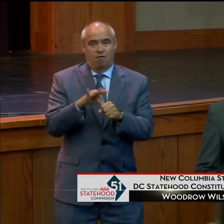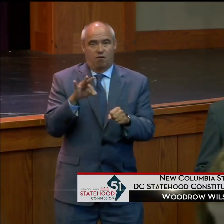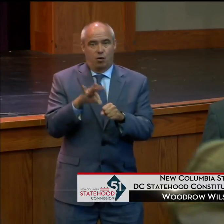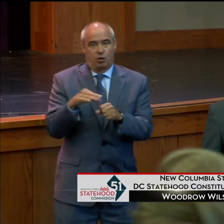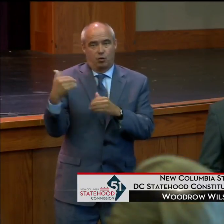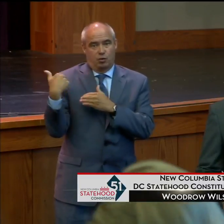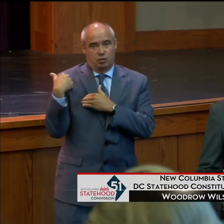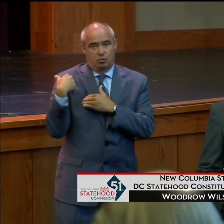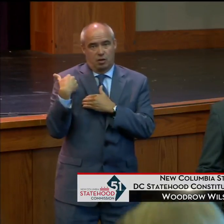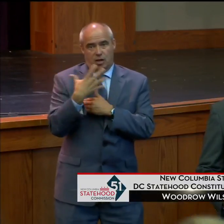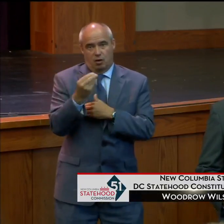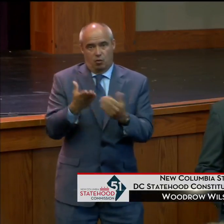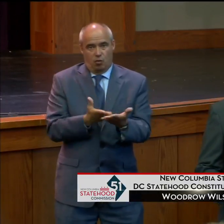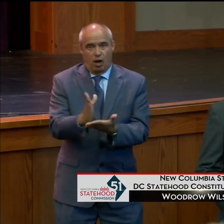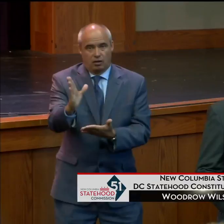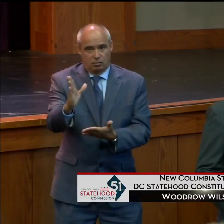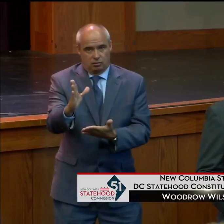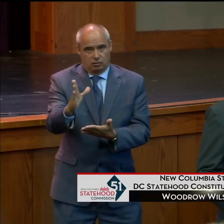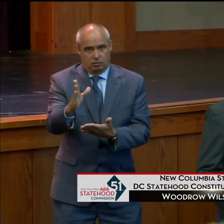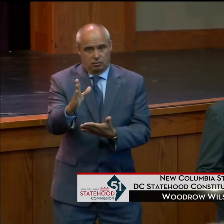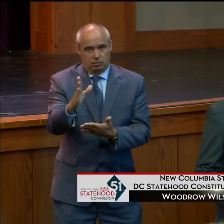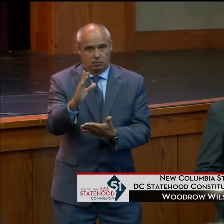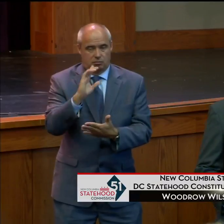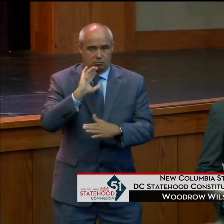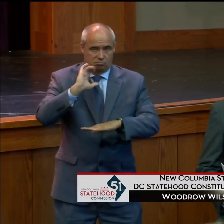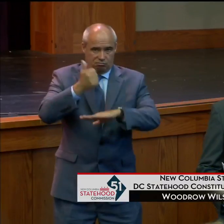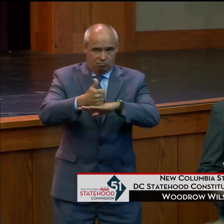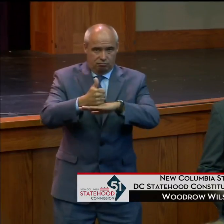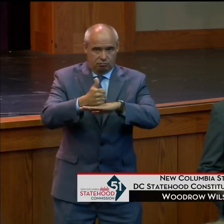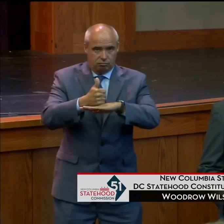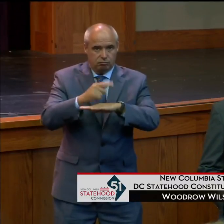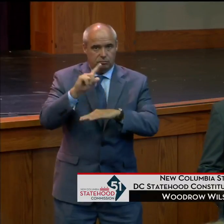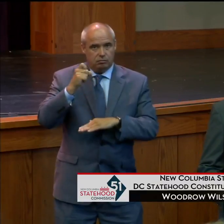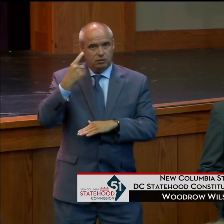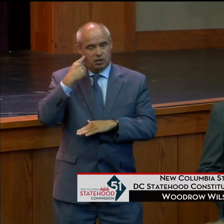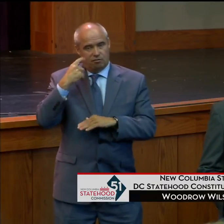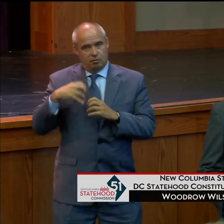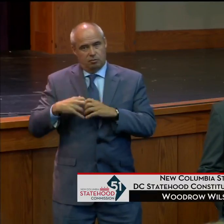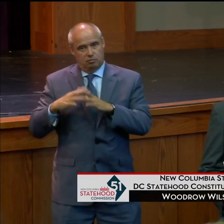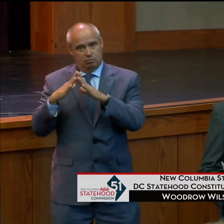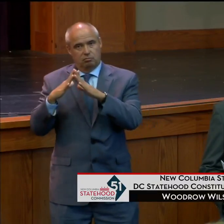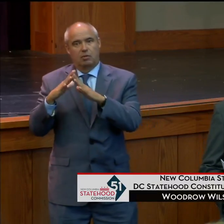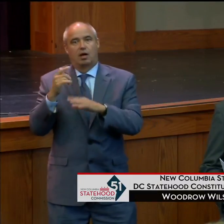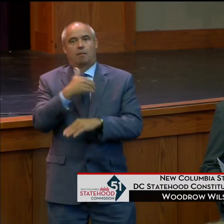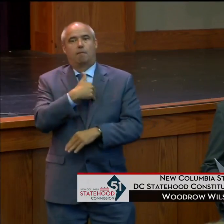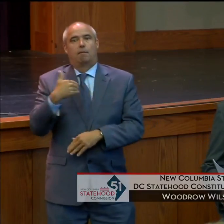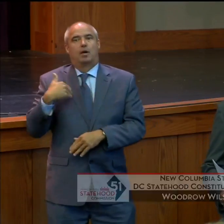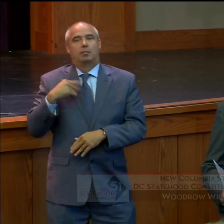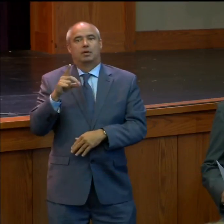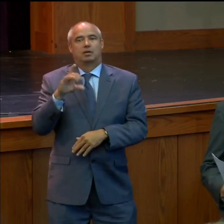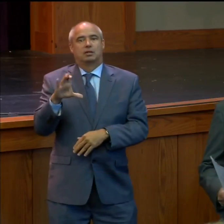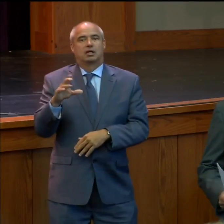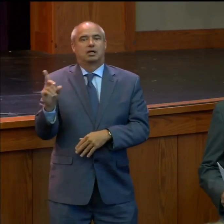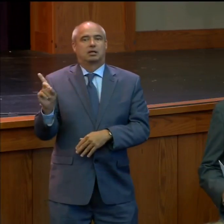AND IT IS A RIGHT, AND IT IS ONE OF THE PILLARS OF OUR GOVERNMENT. I'M A MEMBER OF THE D.C. DEMOCRATIC PARTY AND A NATIVE